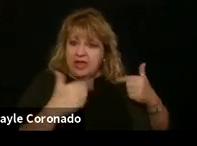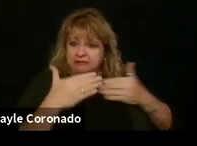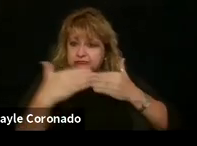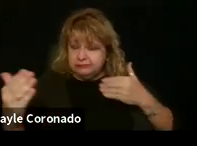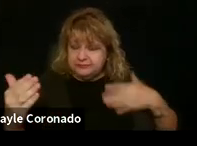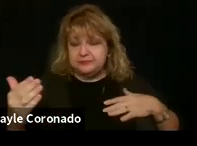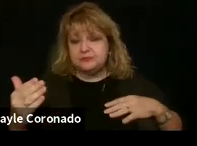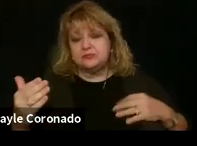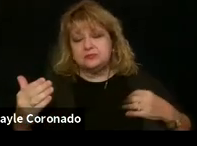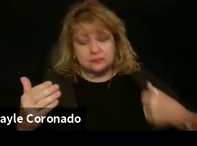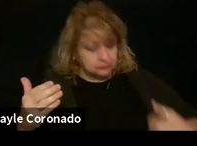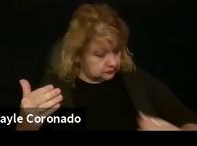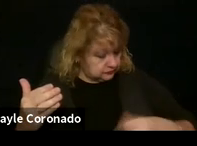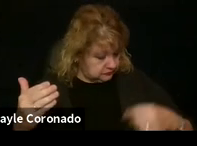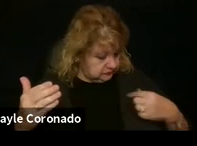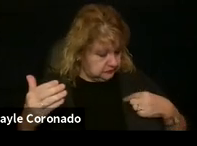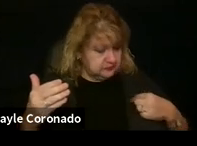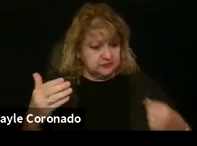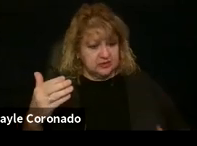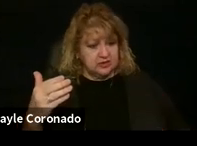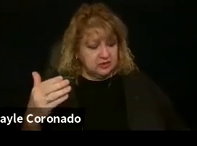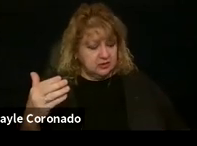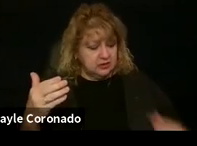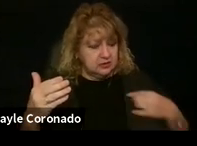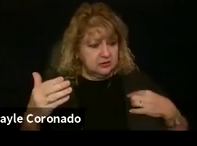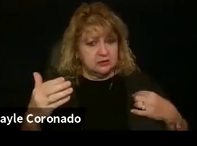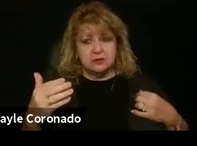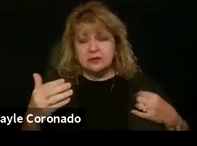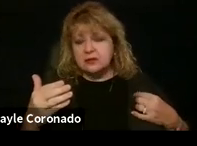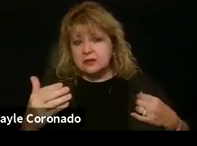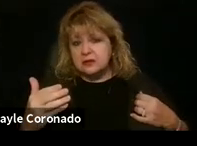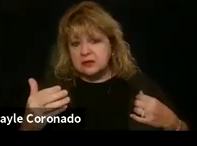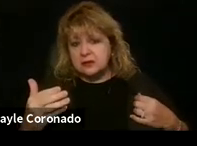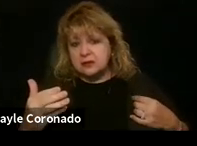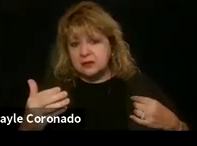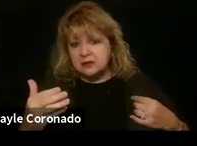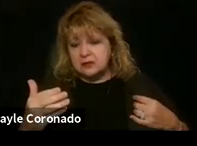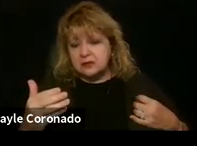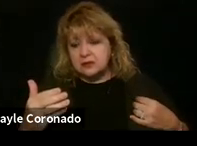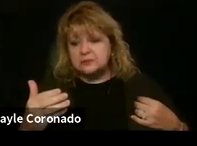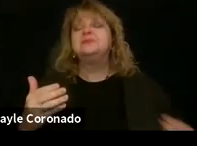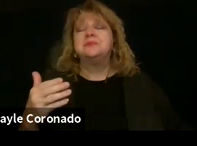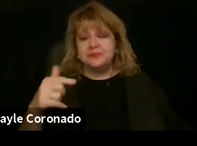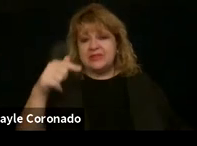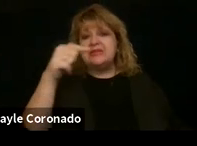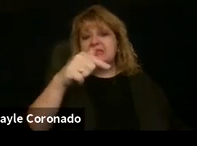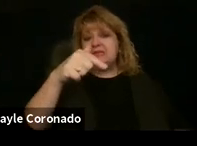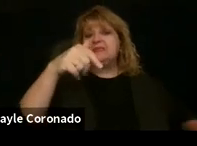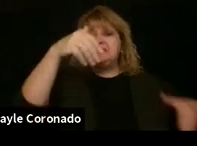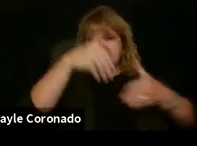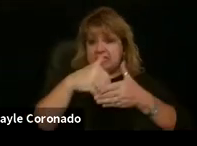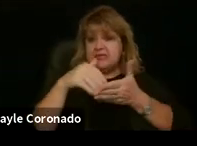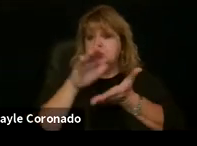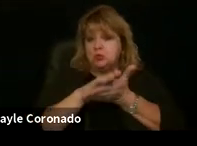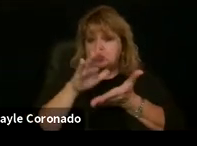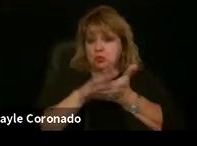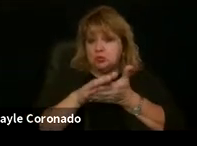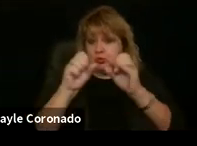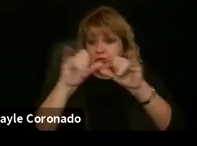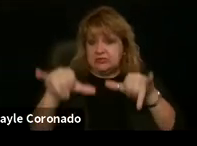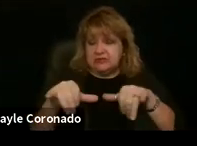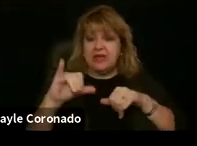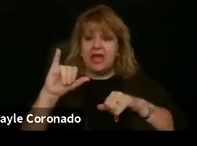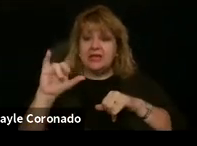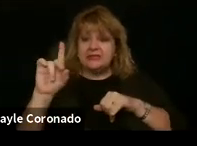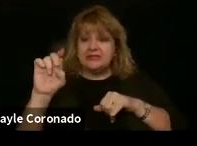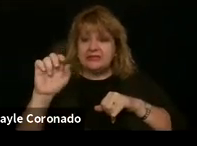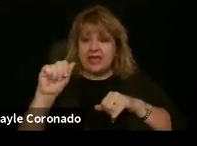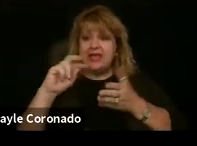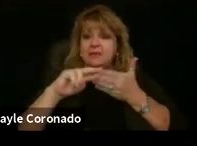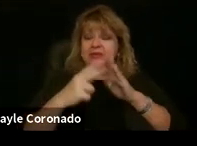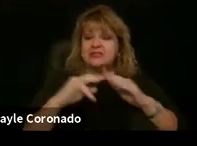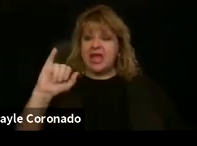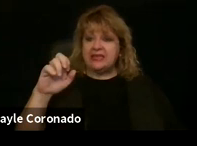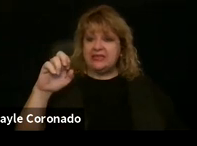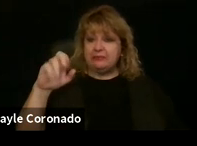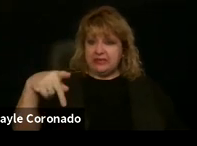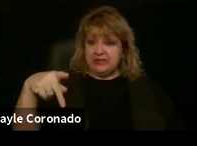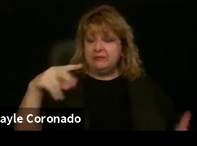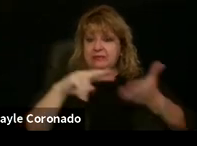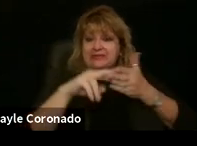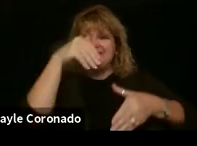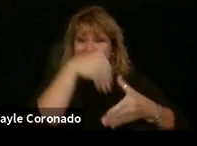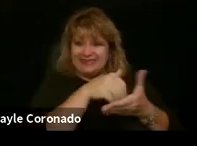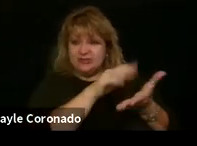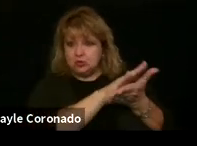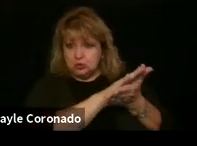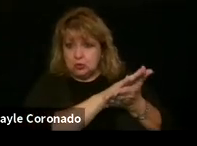Um. Also, make sure it isn't even though this is within the school system. So, Ida IP means done by the school, basically in the school system.